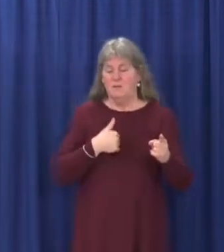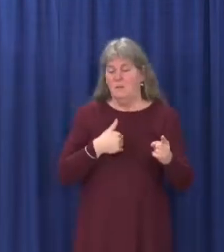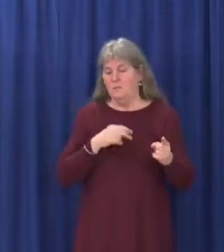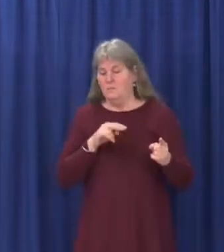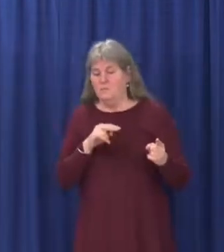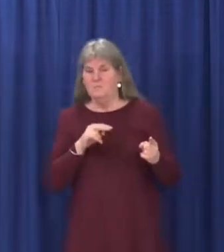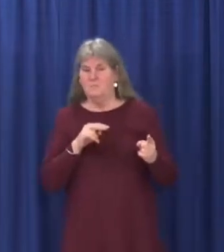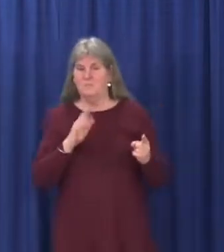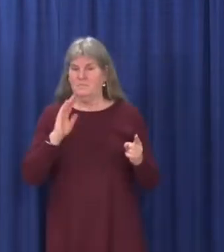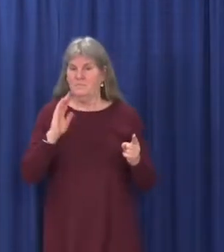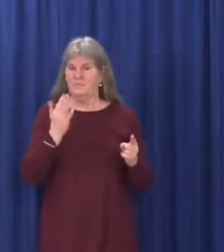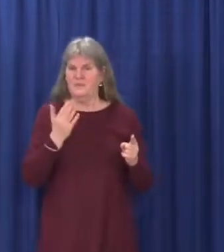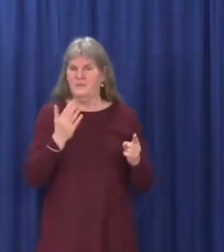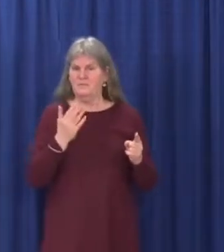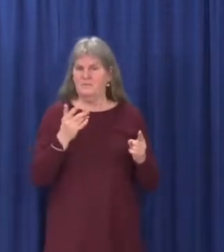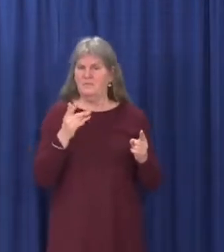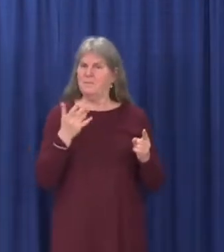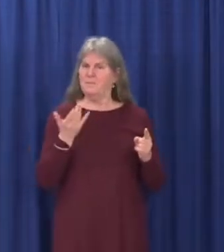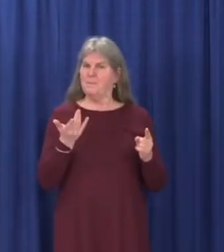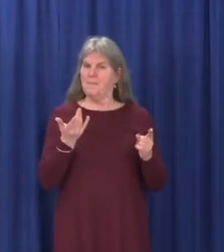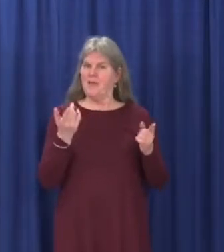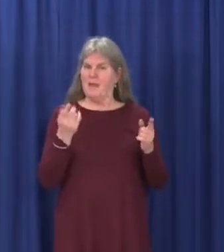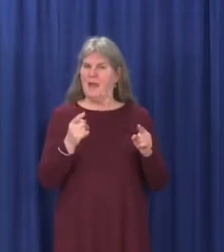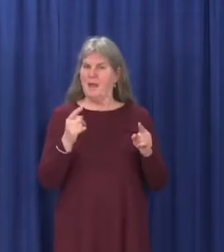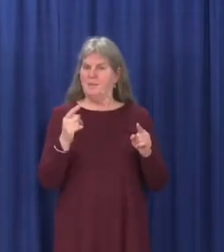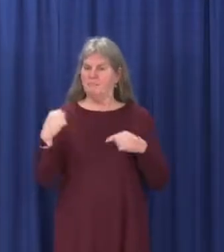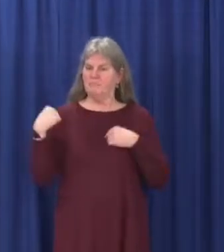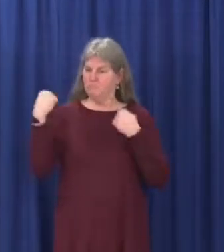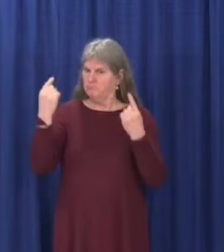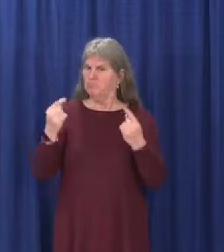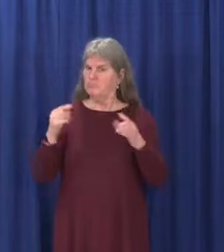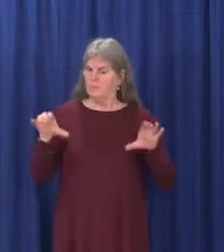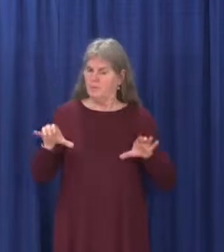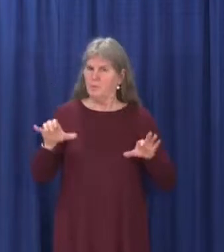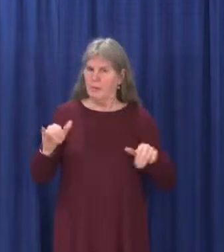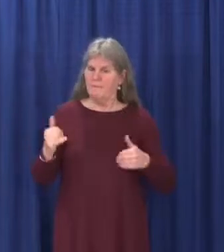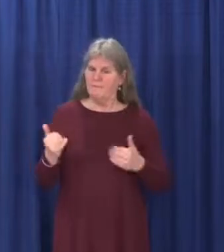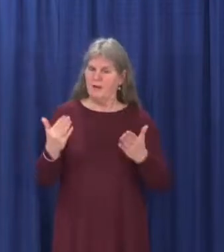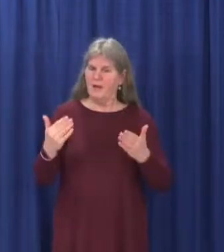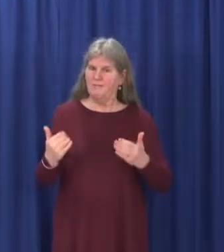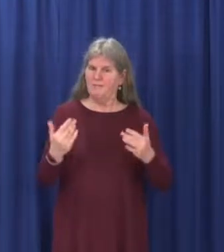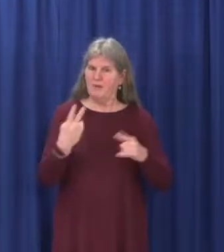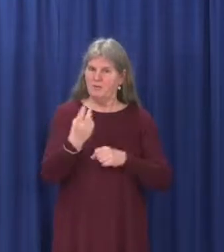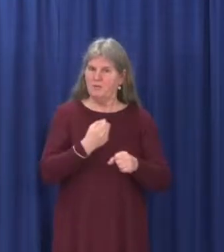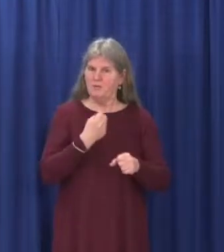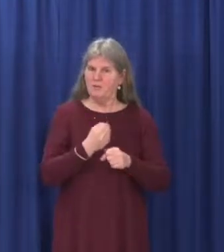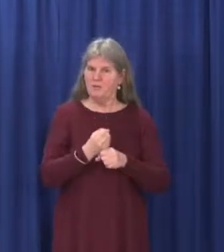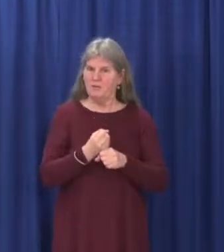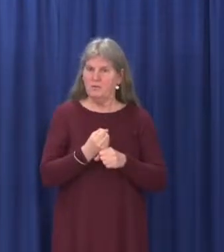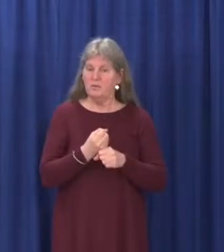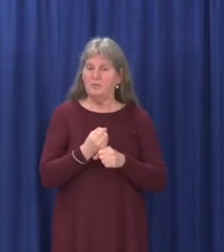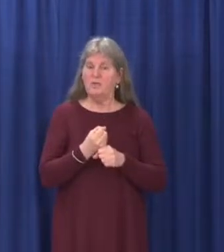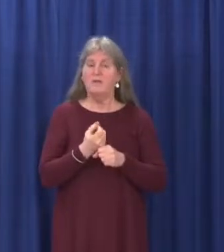was identifying work that has been ongoing for the last number of years, and funds that we had received. So, of course,